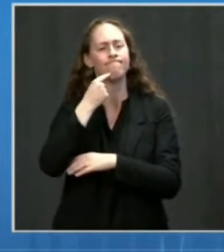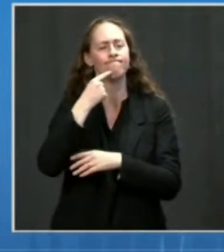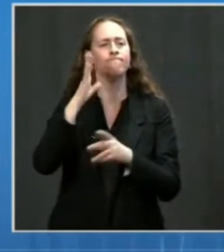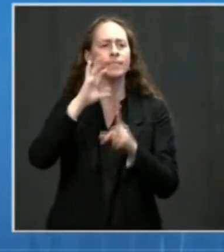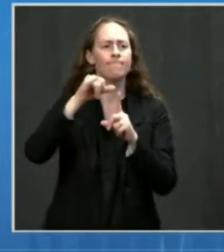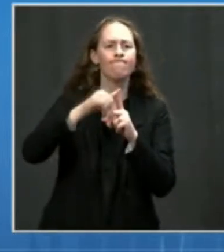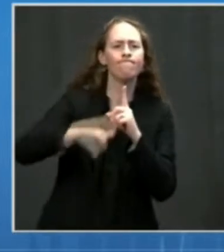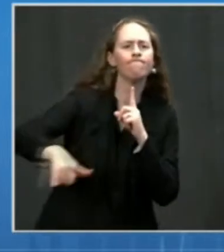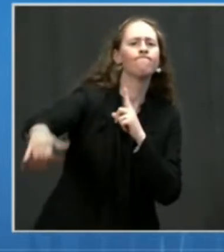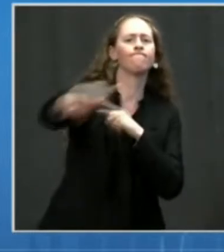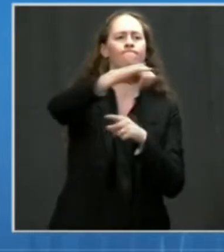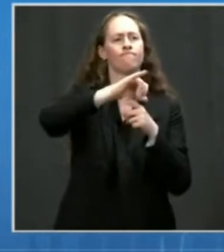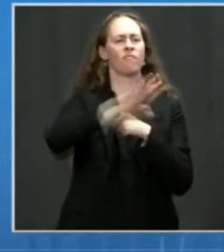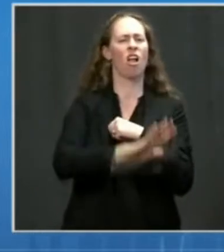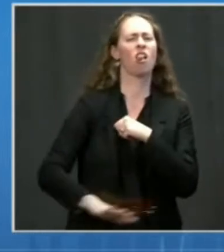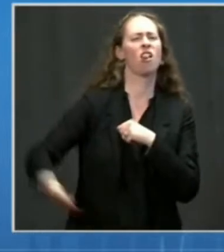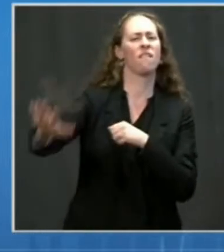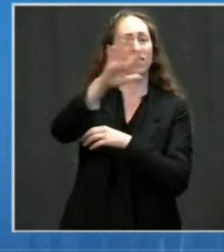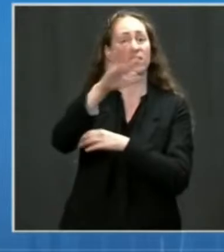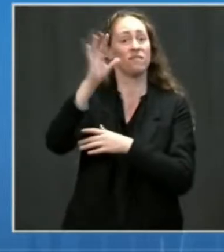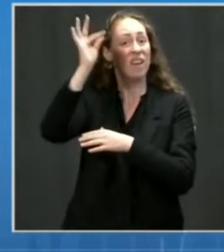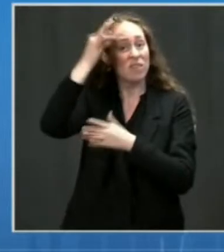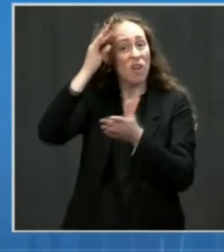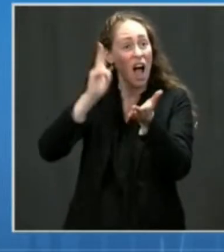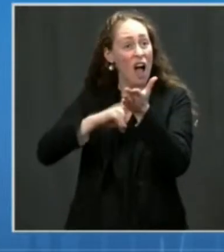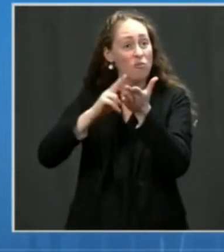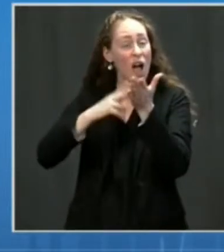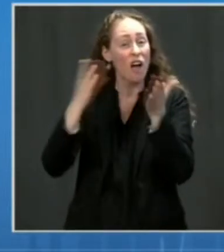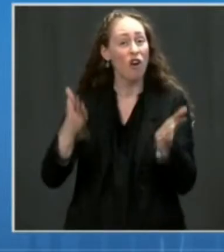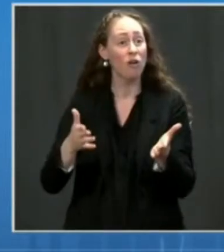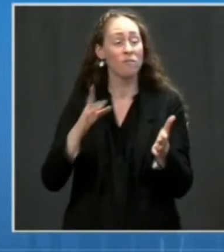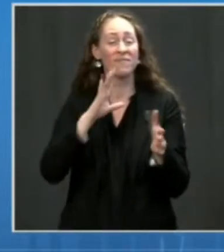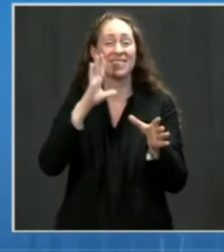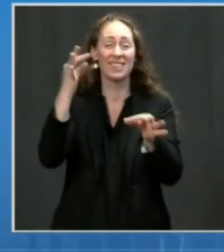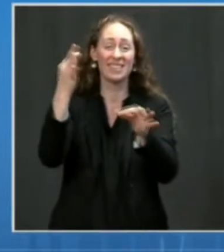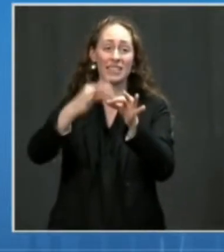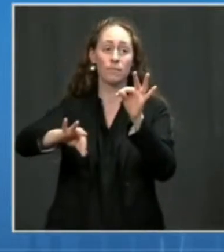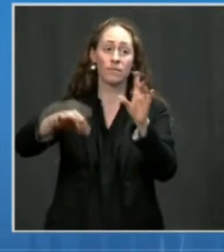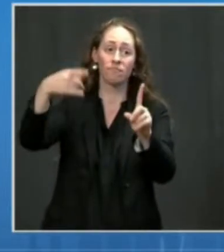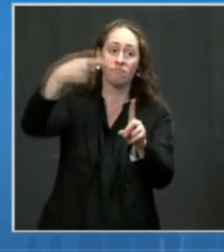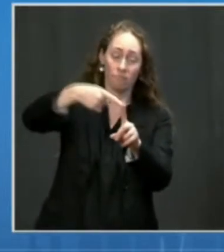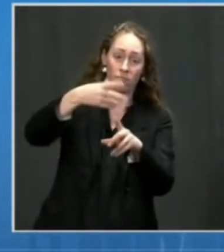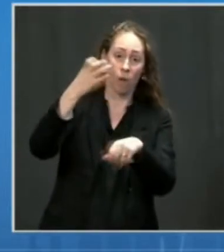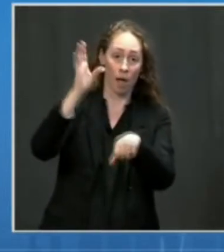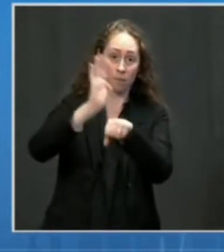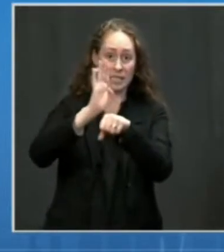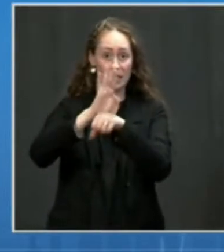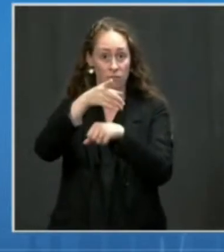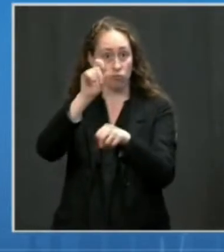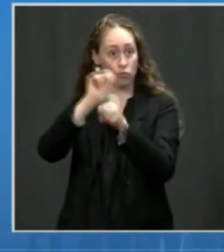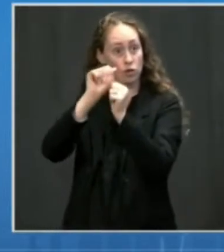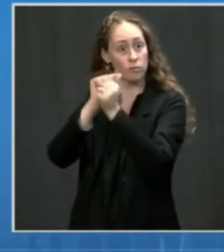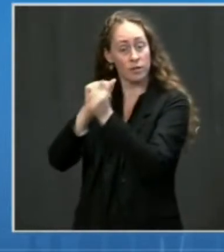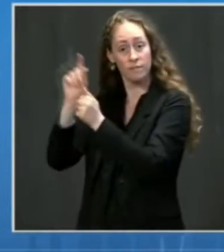TO TRAVEL FOR WORK.